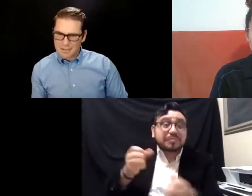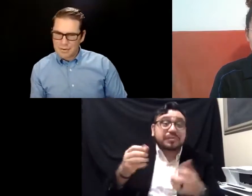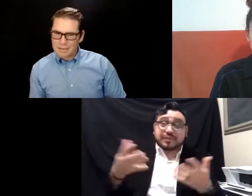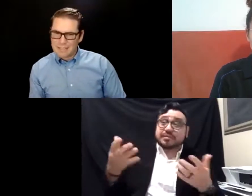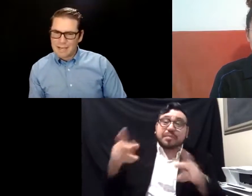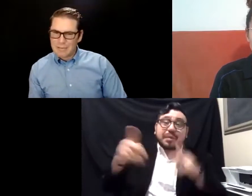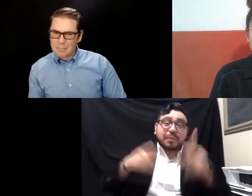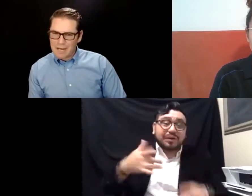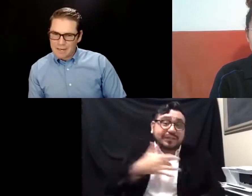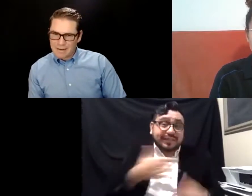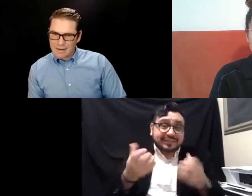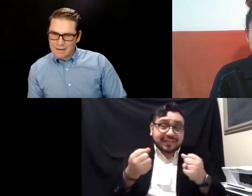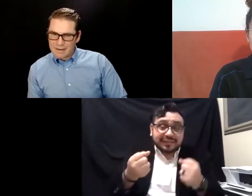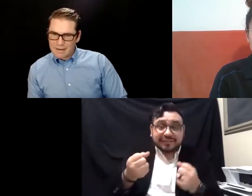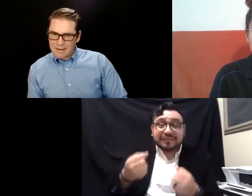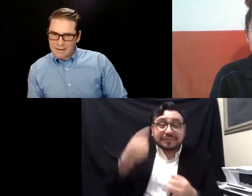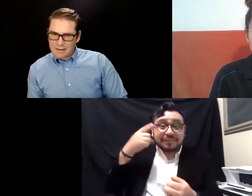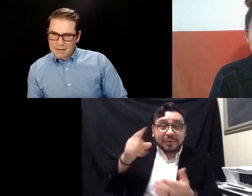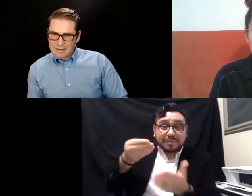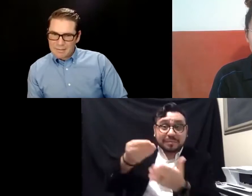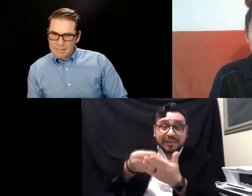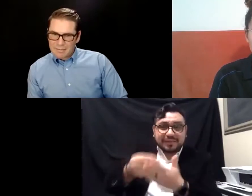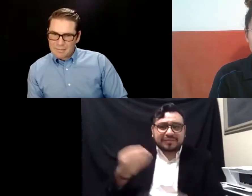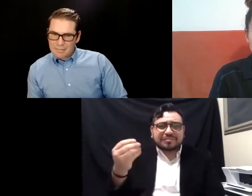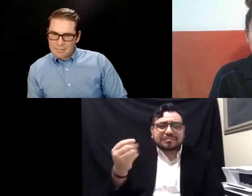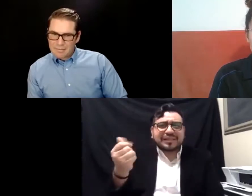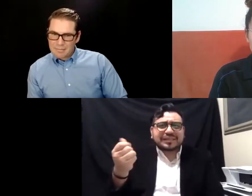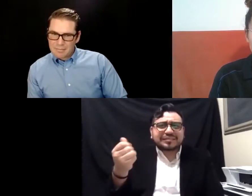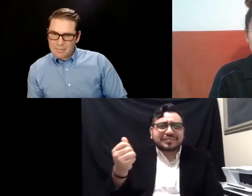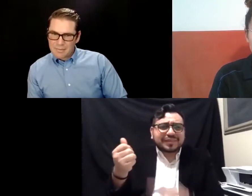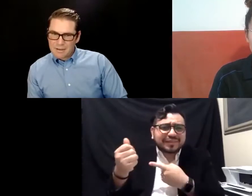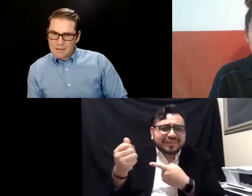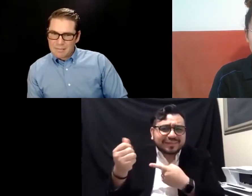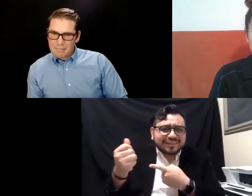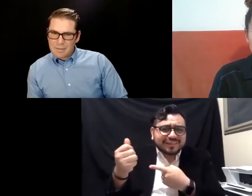[Ruiz] So the sign for money.